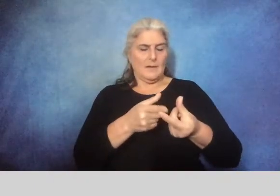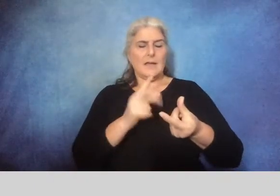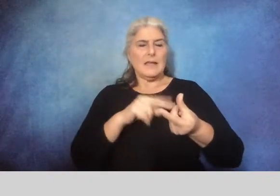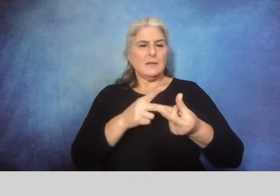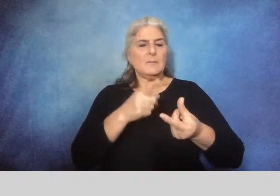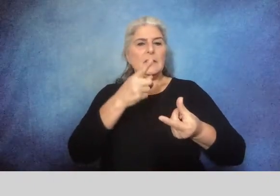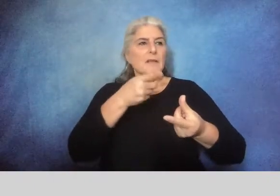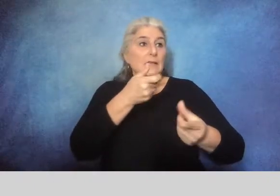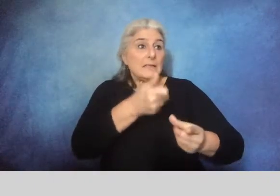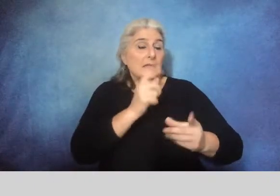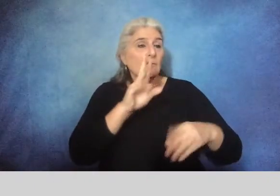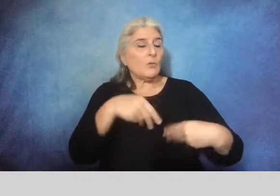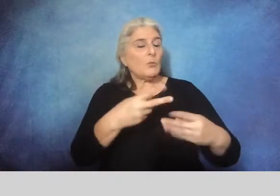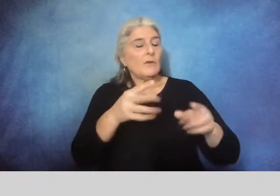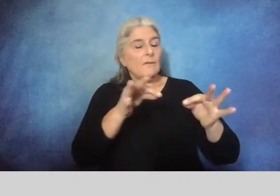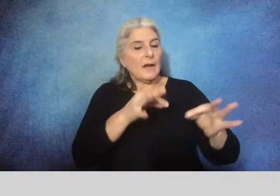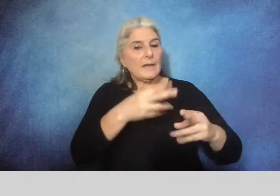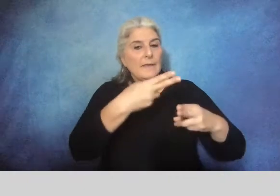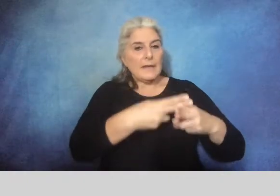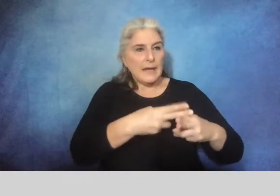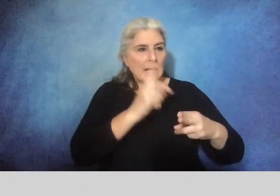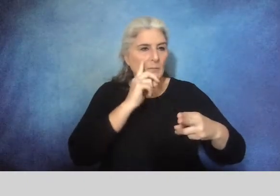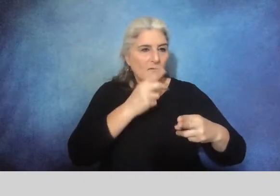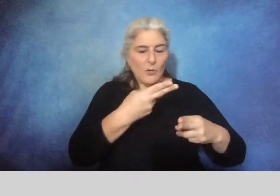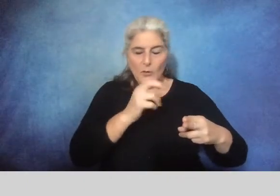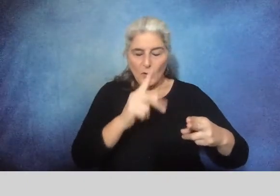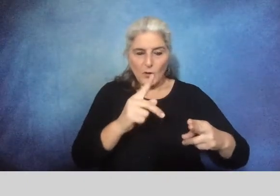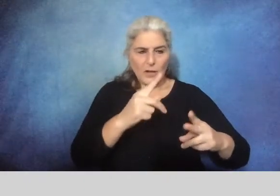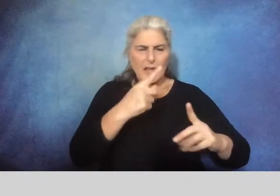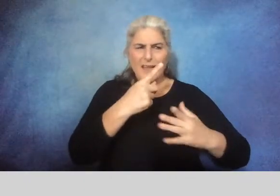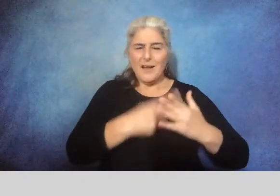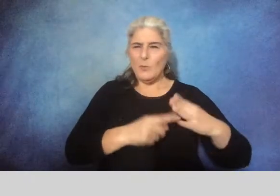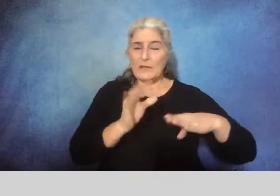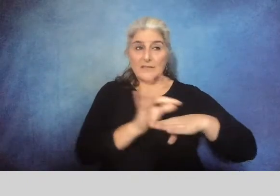or what is the function signature of the hook.